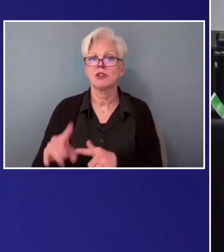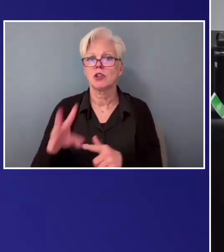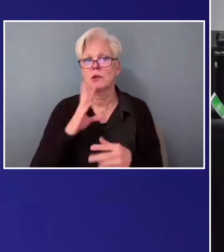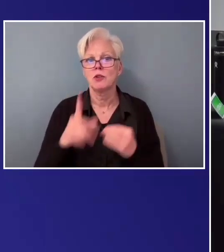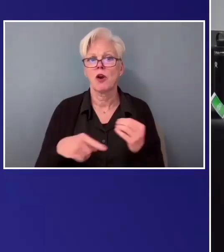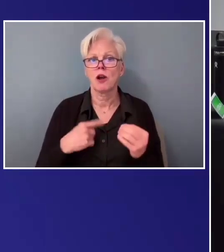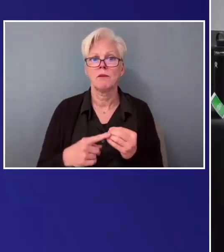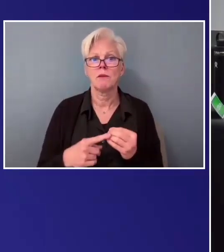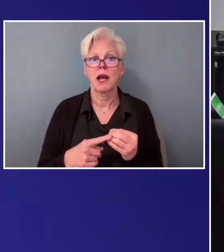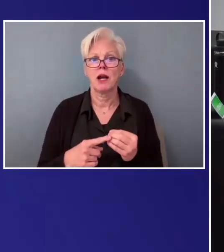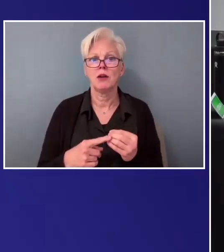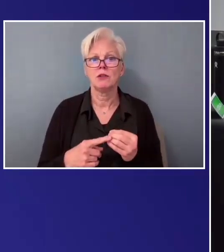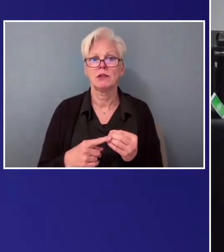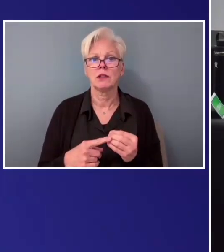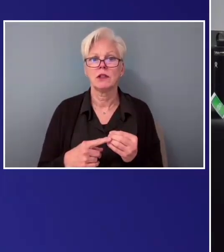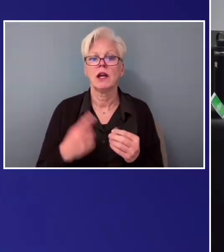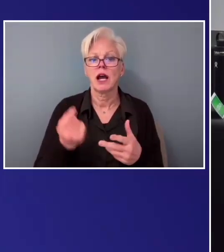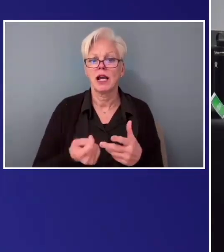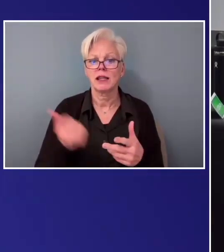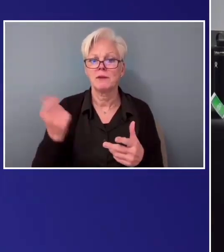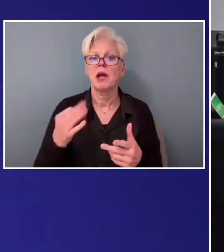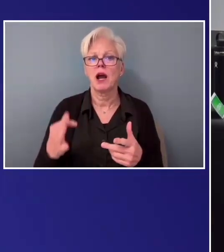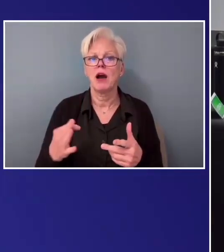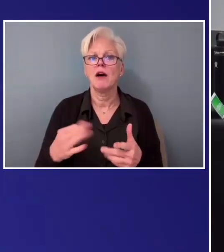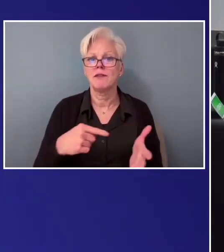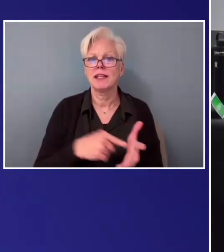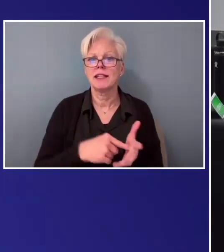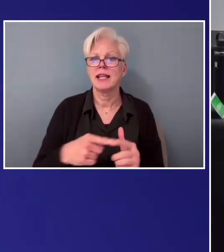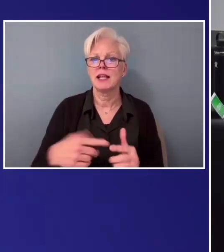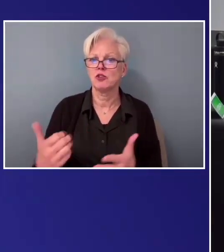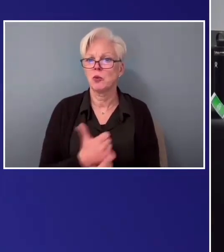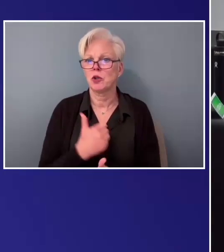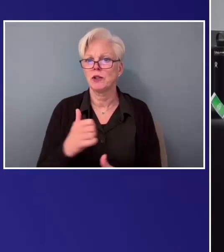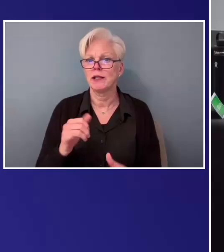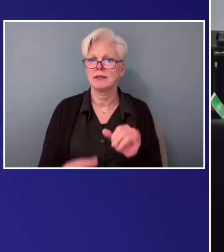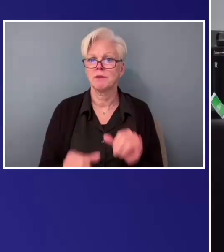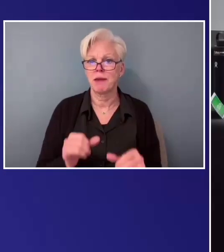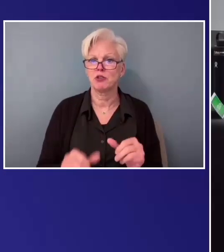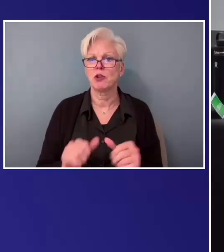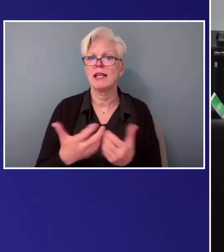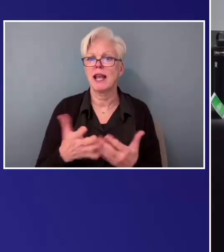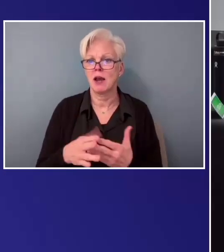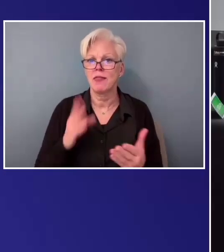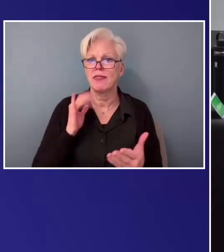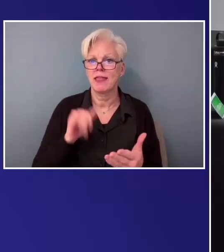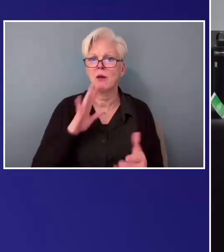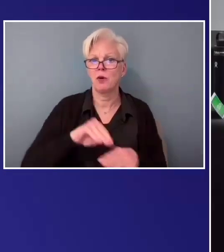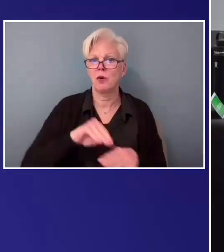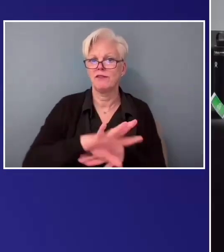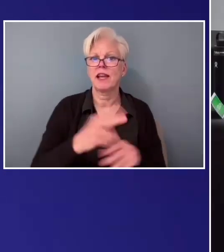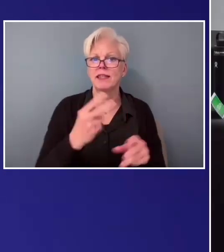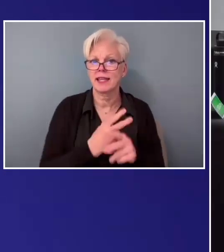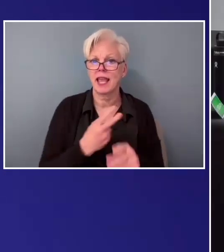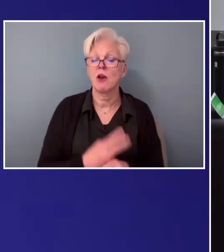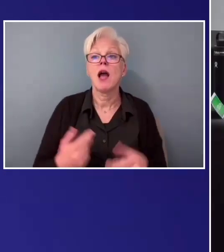the elimination of the debt-to-earnings metric and how that will affect the calculation. Again, I don't know if those are going to